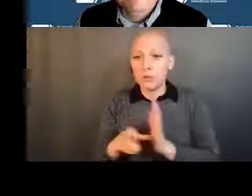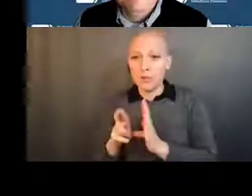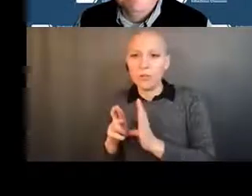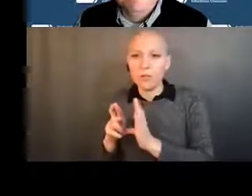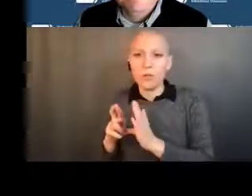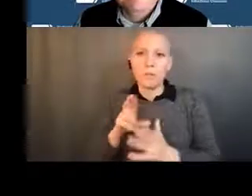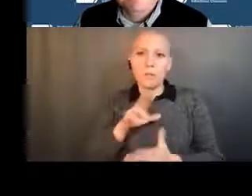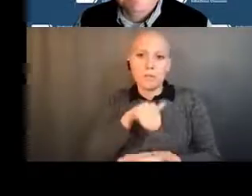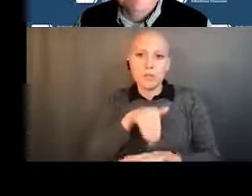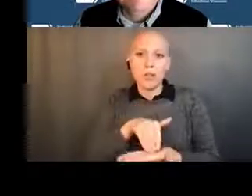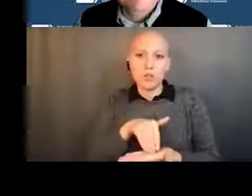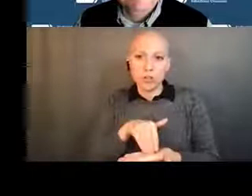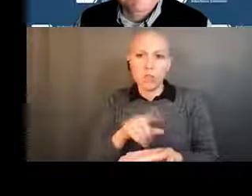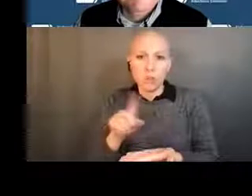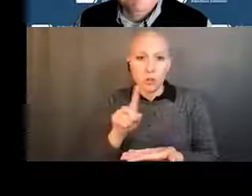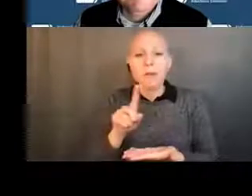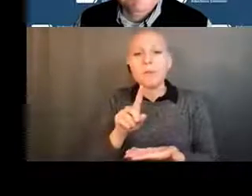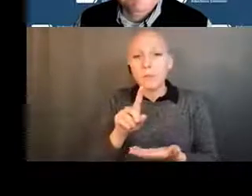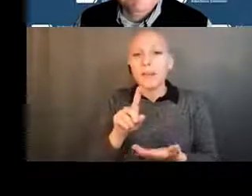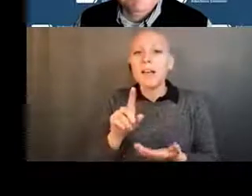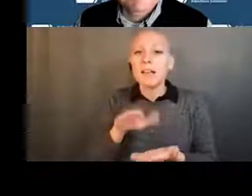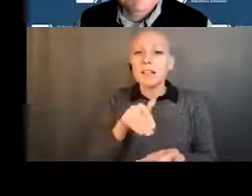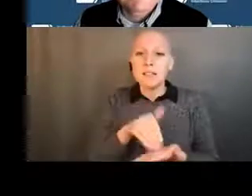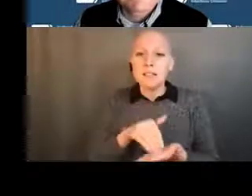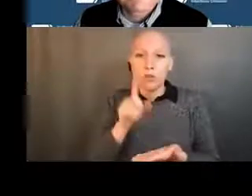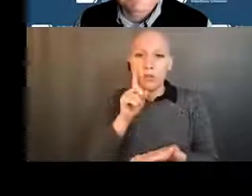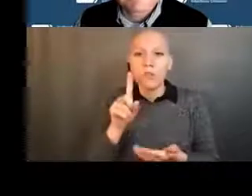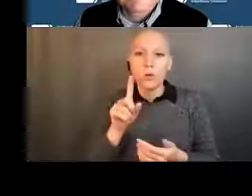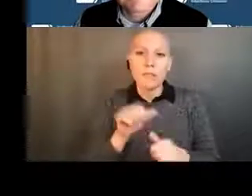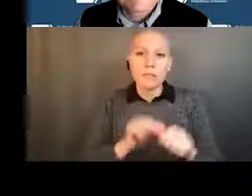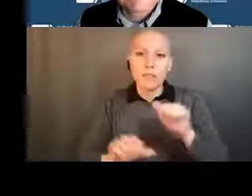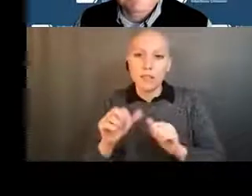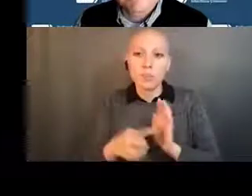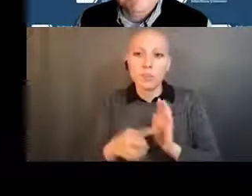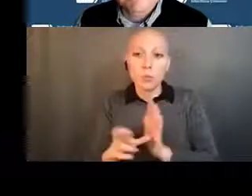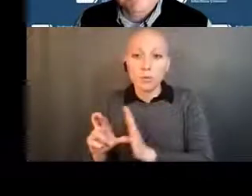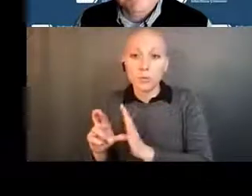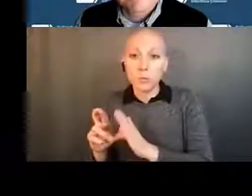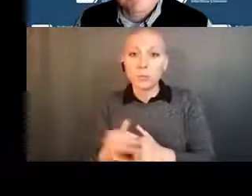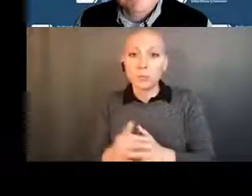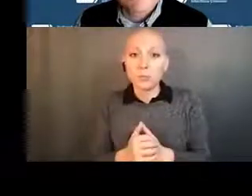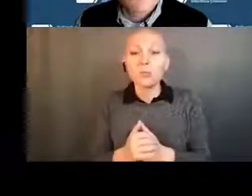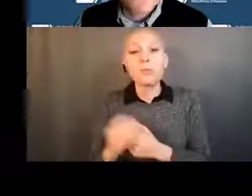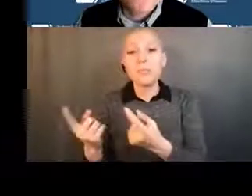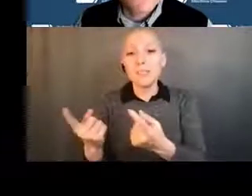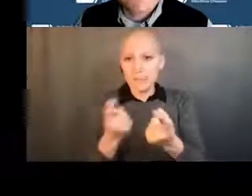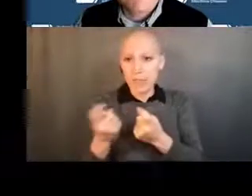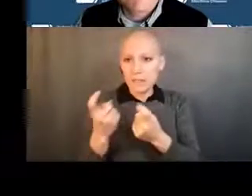for Scientific Review. The solicited application, usually that's an IC or multiple ICs